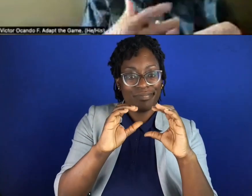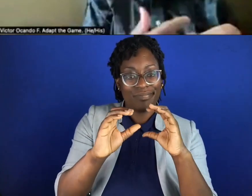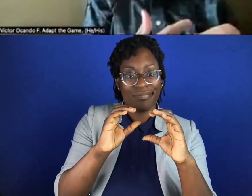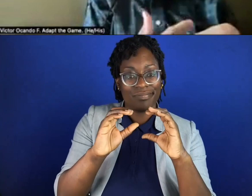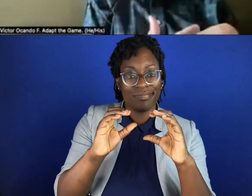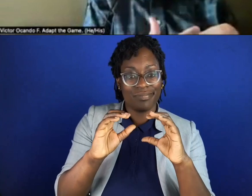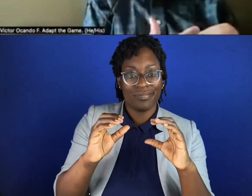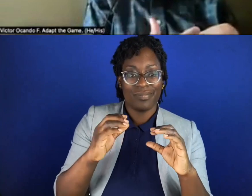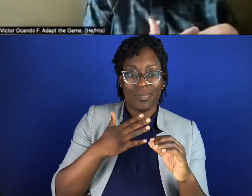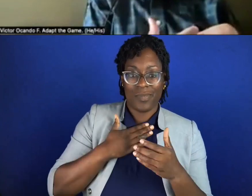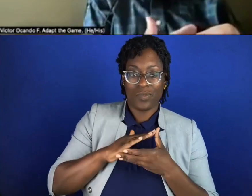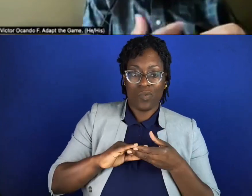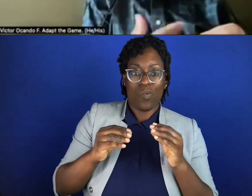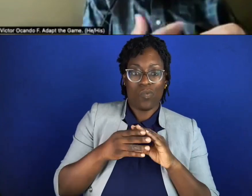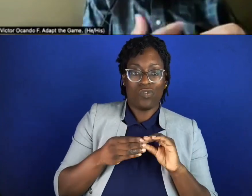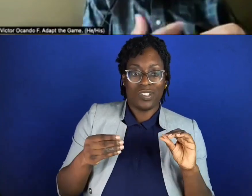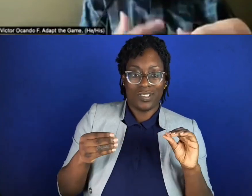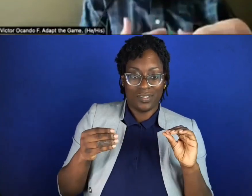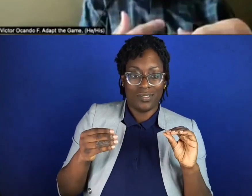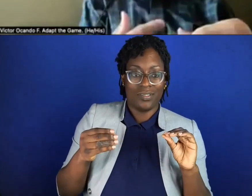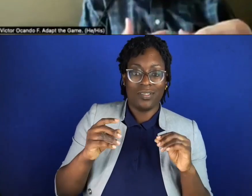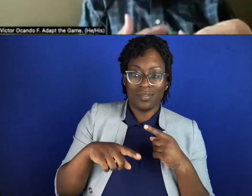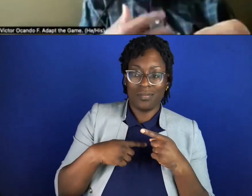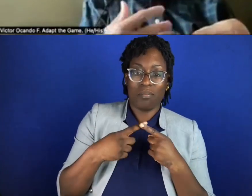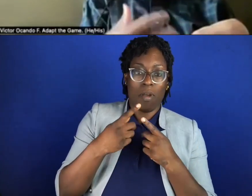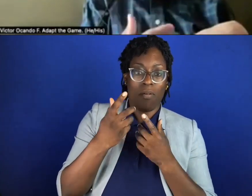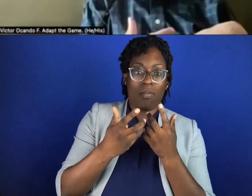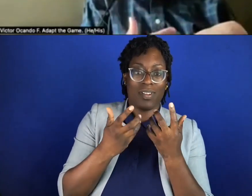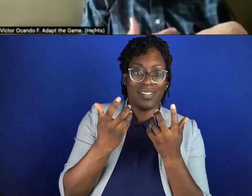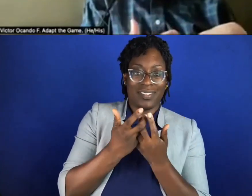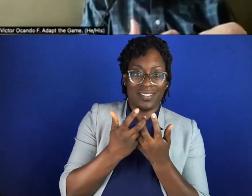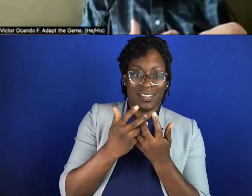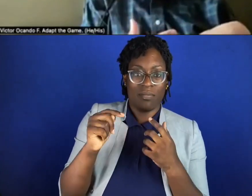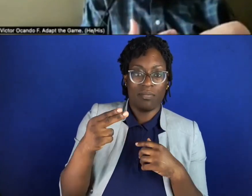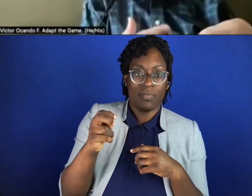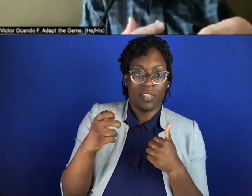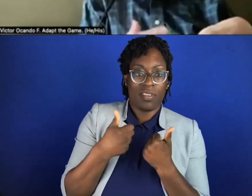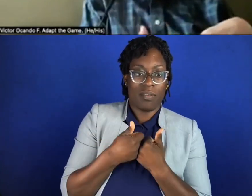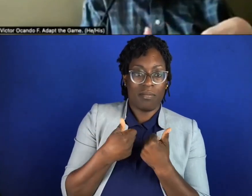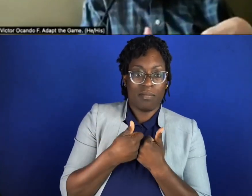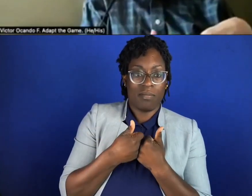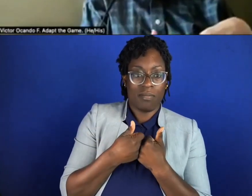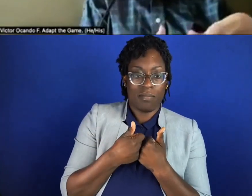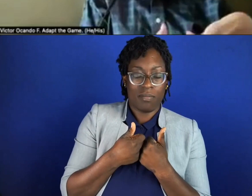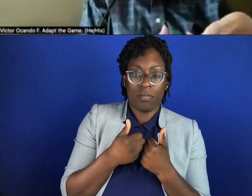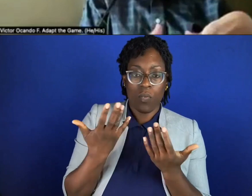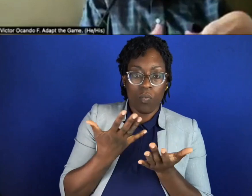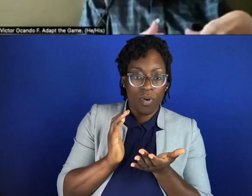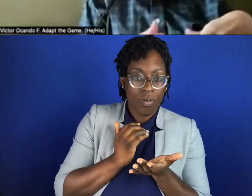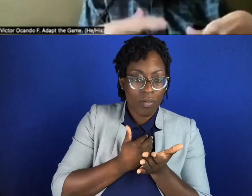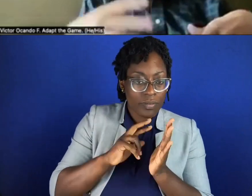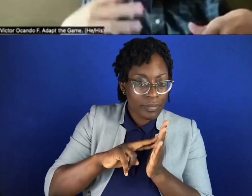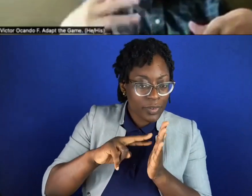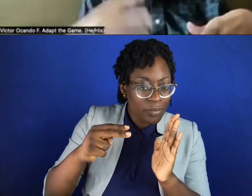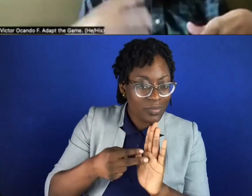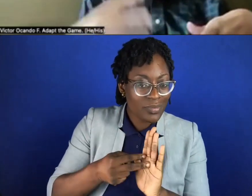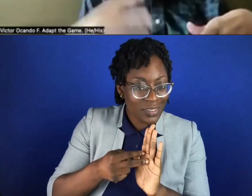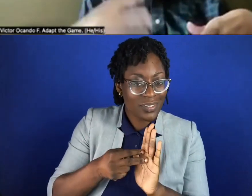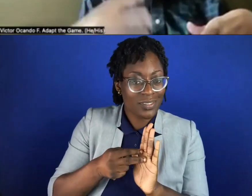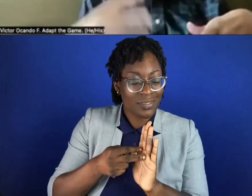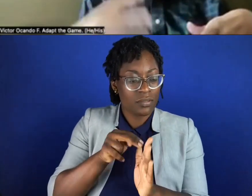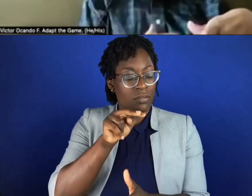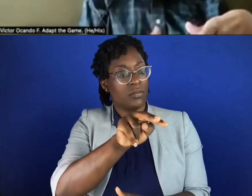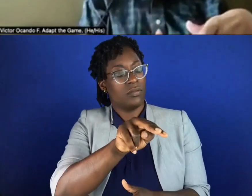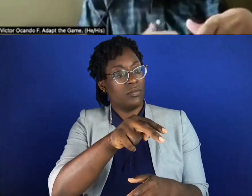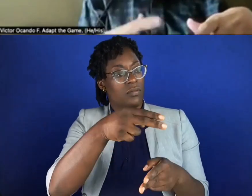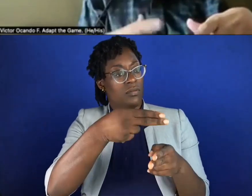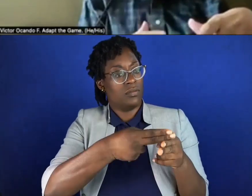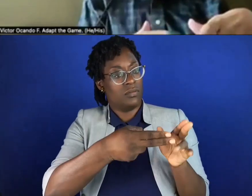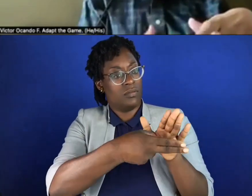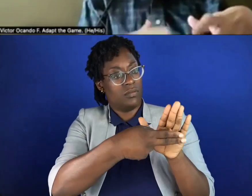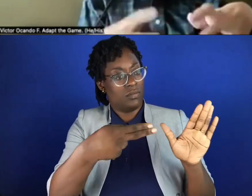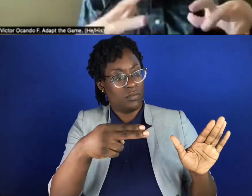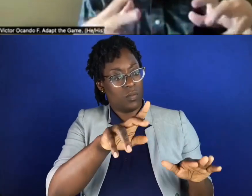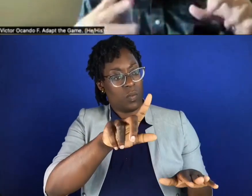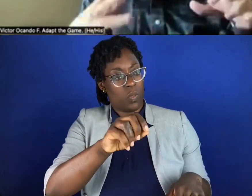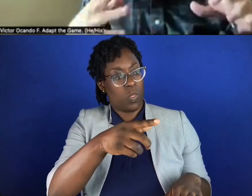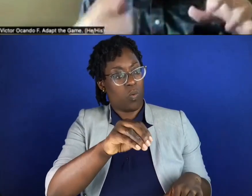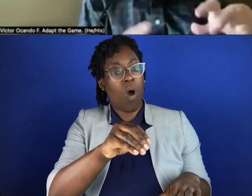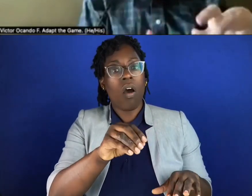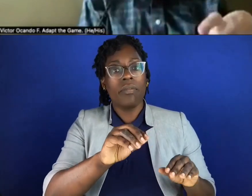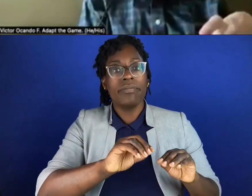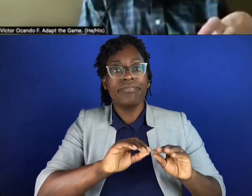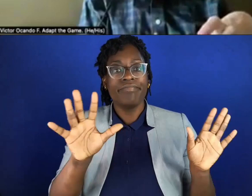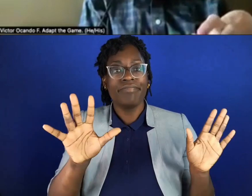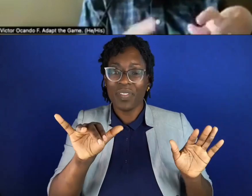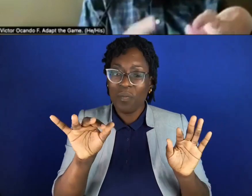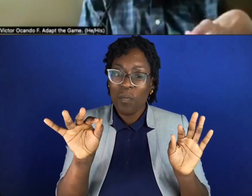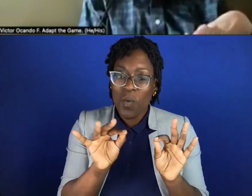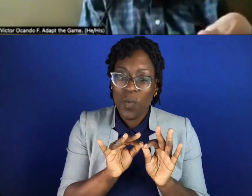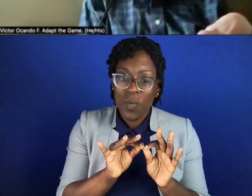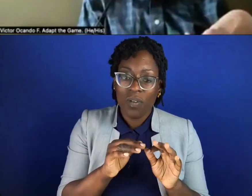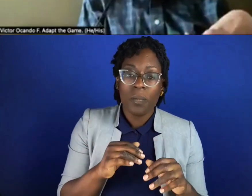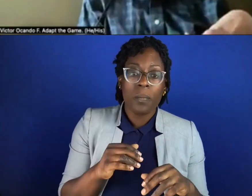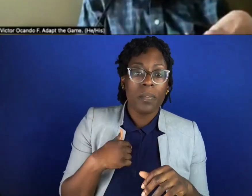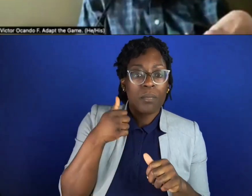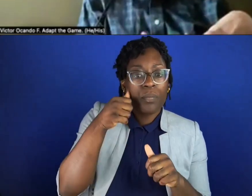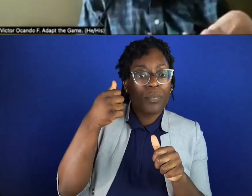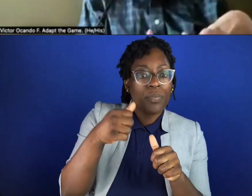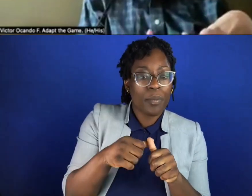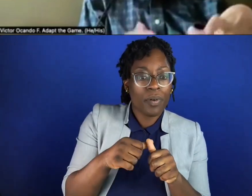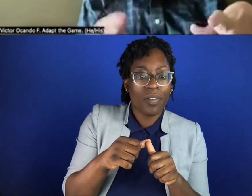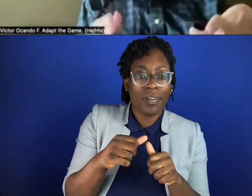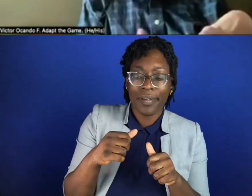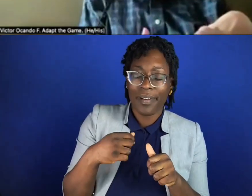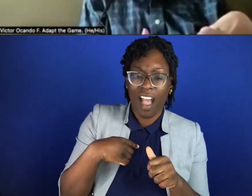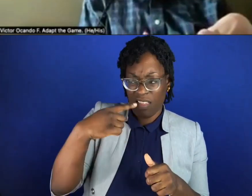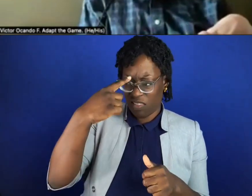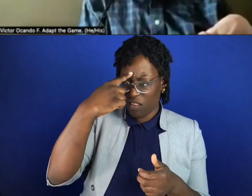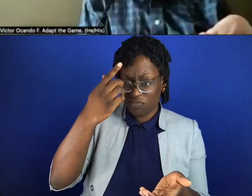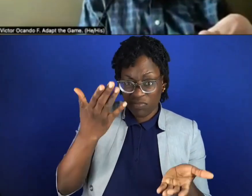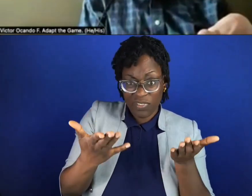the story of adapt the game. The very first time I talked about this being a real thing